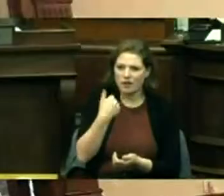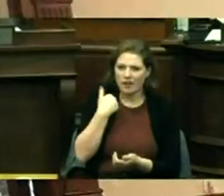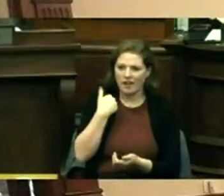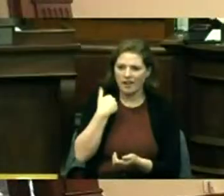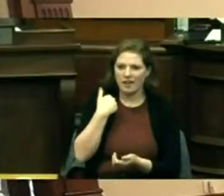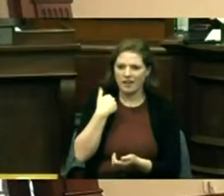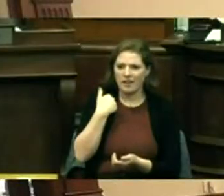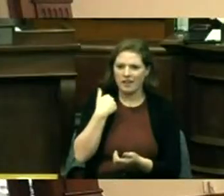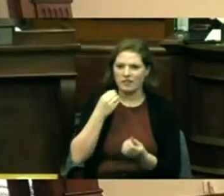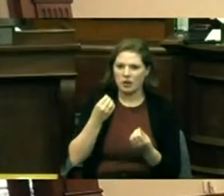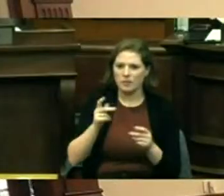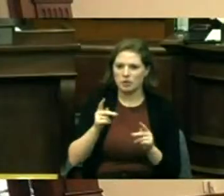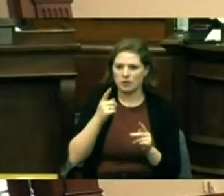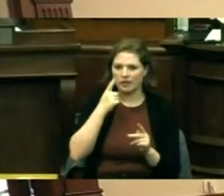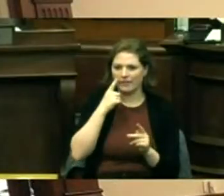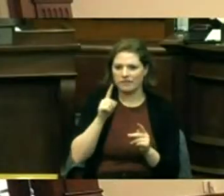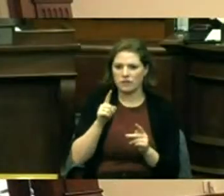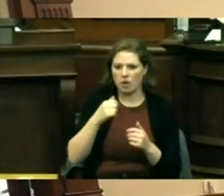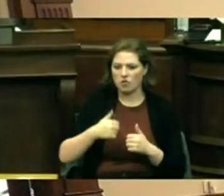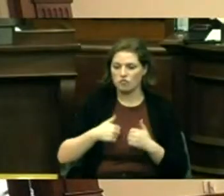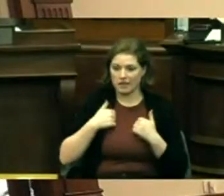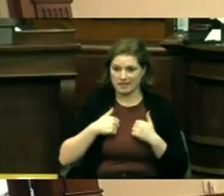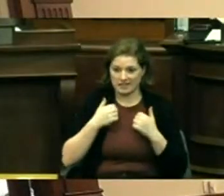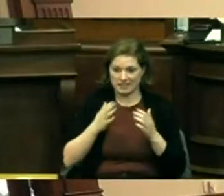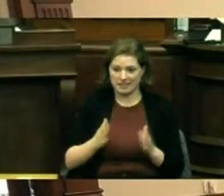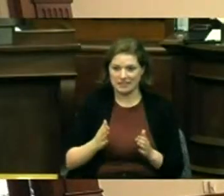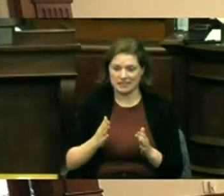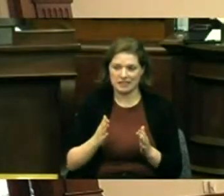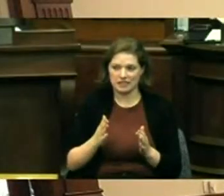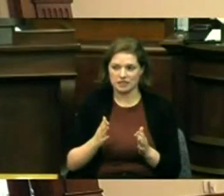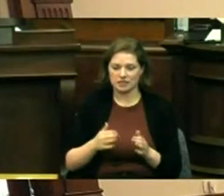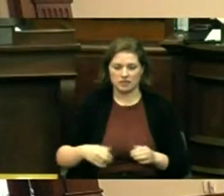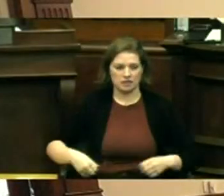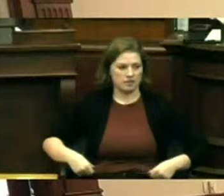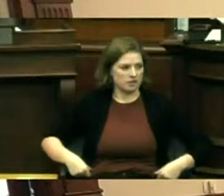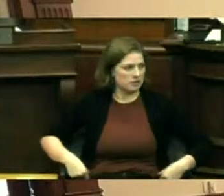to this contract. Got it. Yeah. Is there ever going to be an